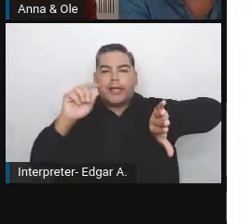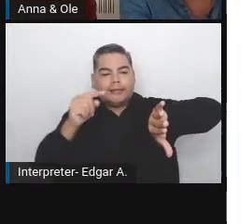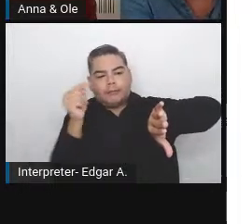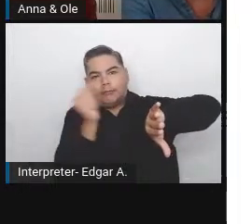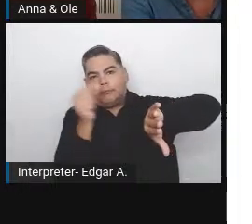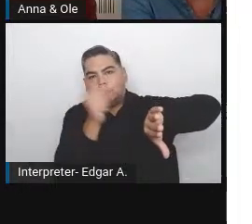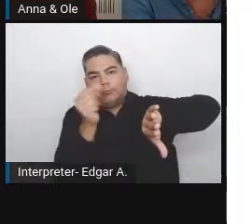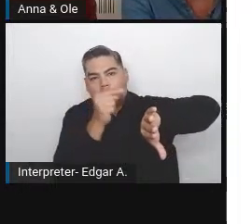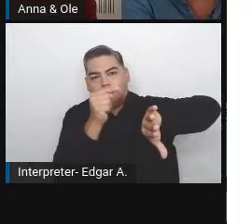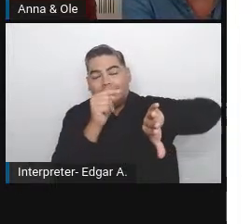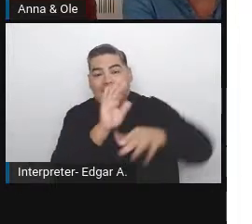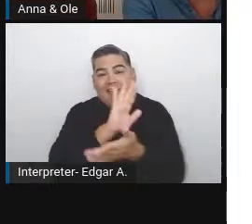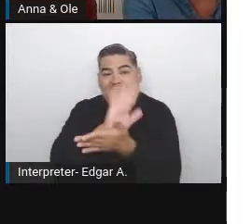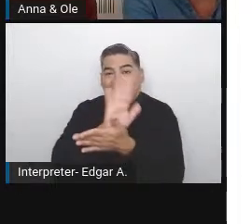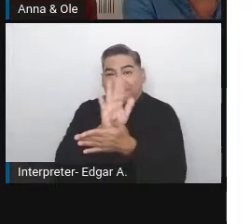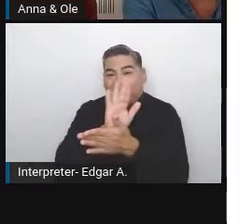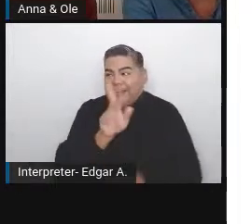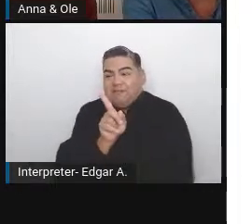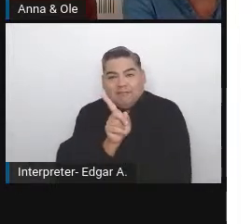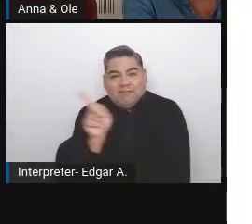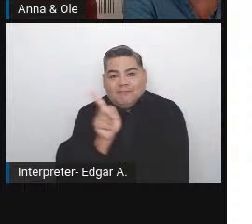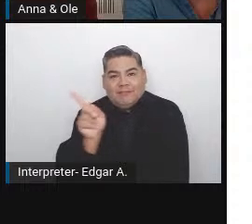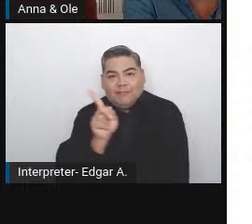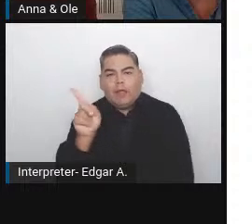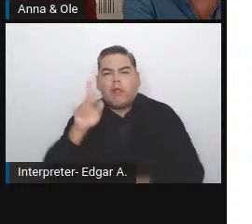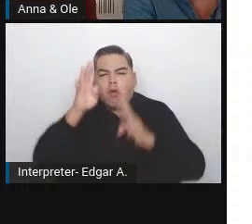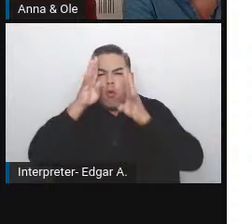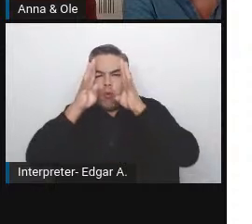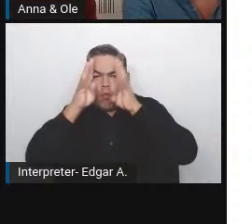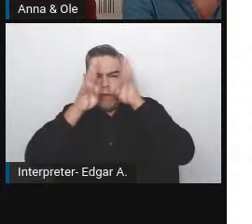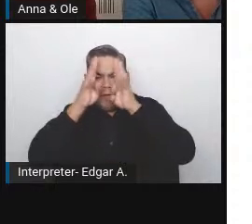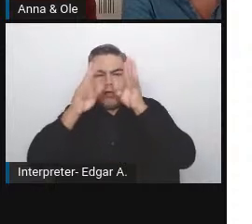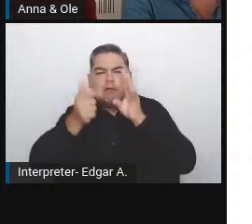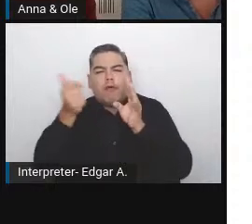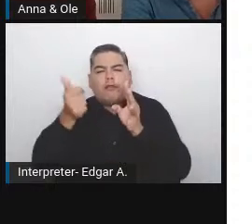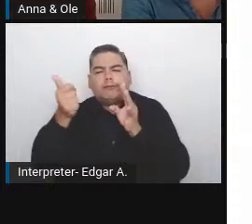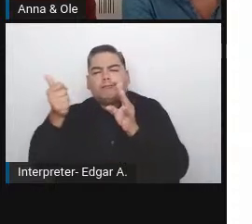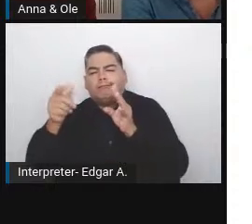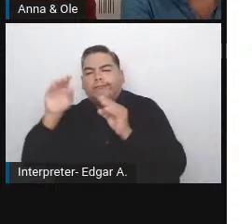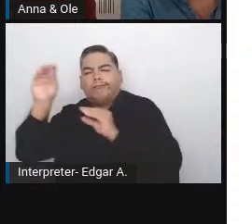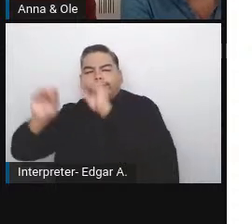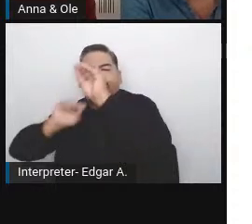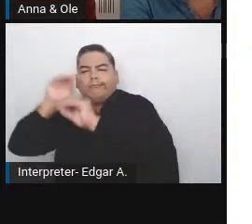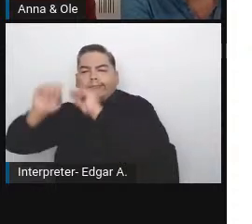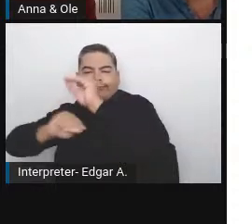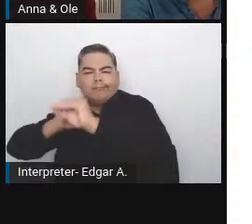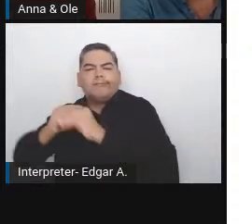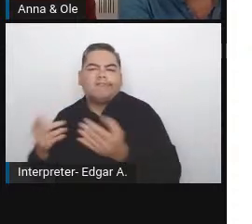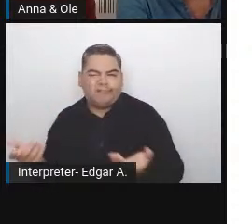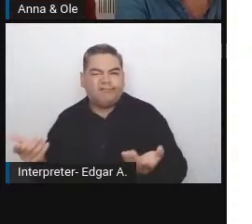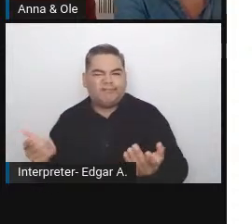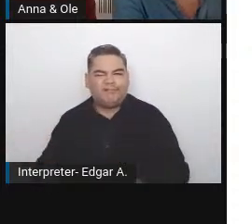So be specific is more advice. Now we split it up and we have a podcast side and a digital side and a creativity side we use in